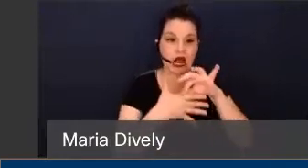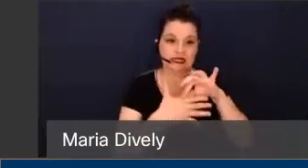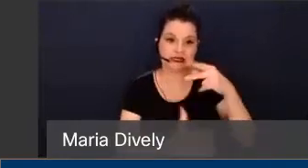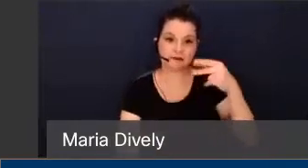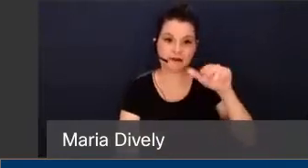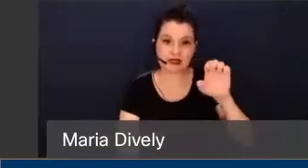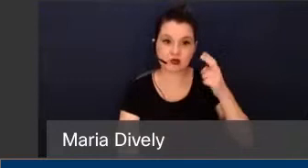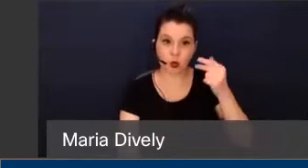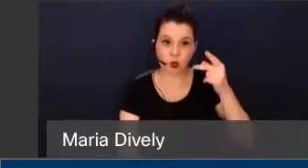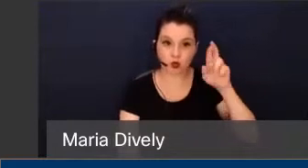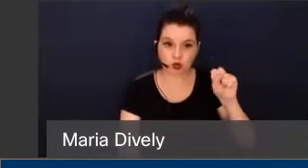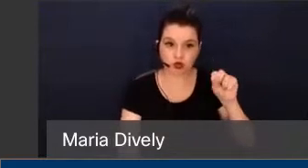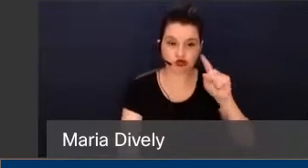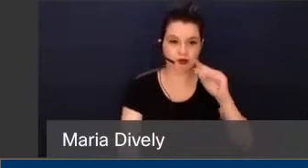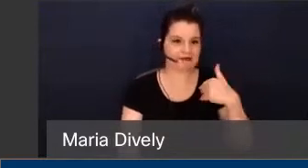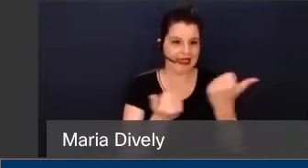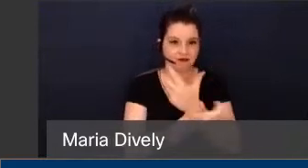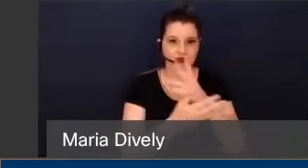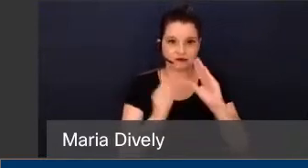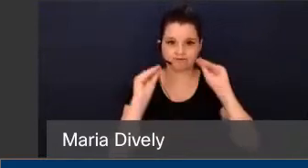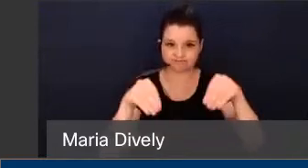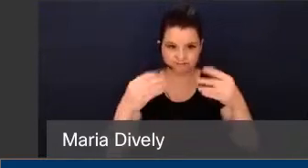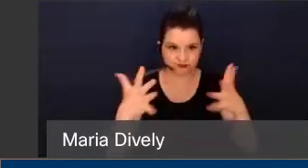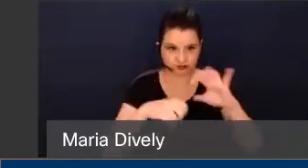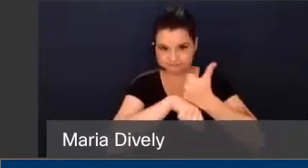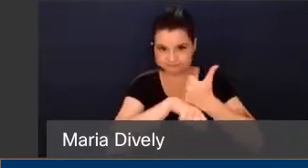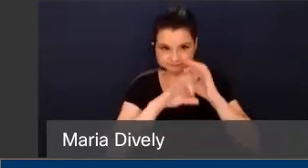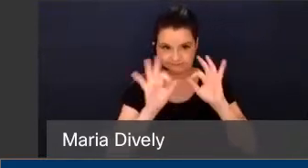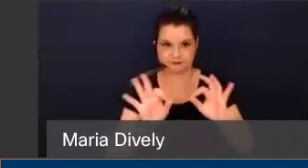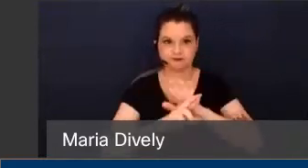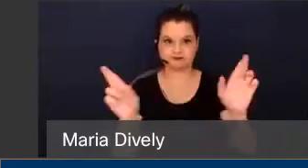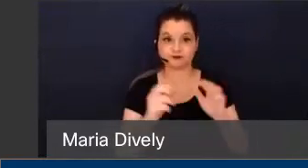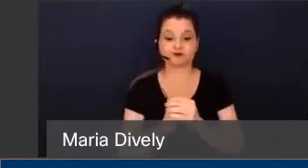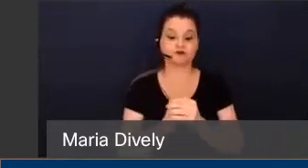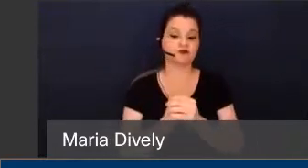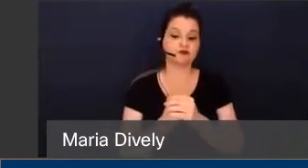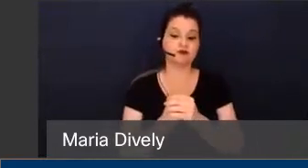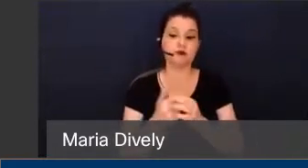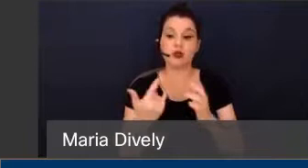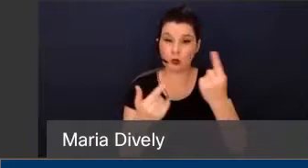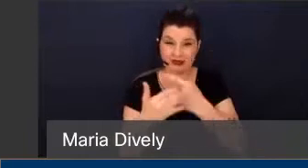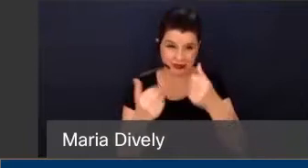So you have everything built in for what you need. Uh, one thing to keep in mind, uh,